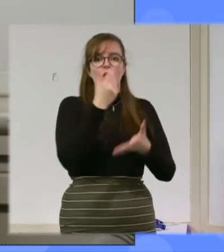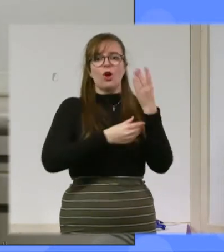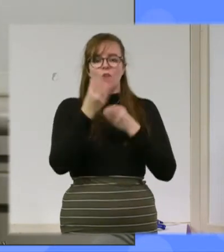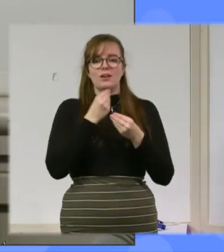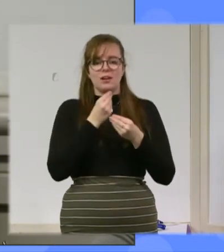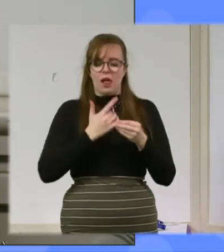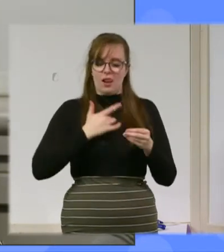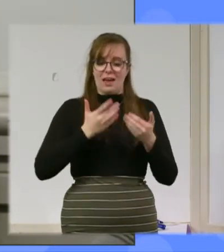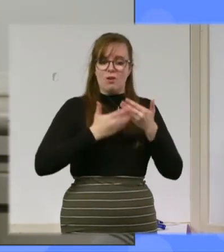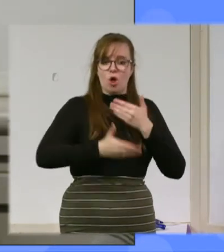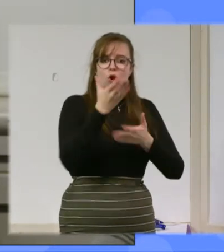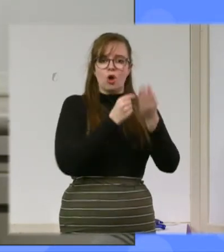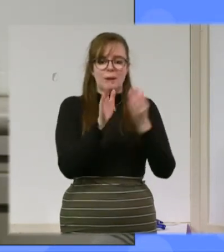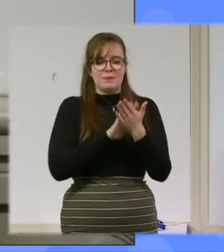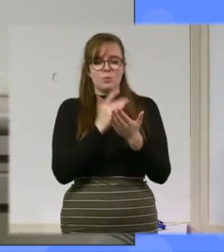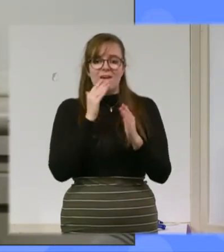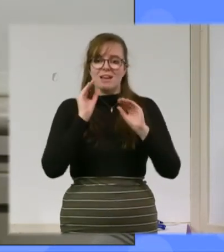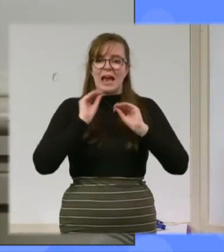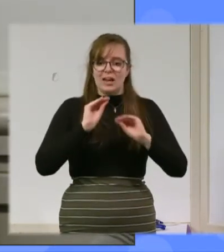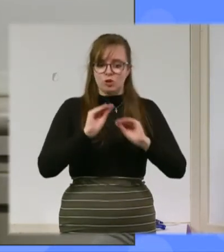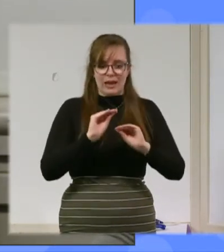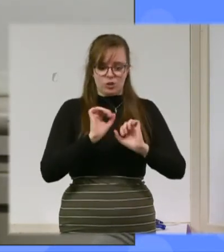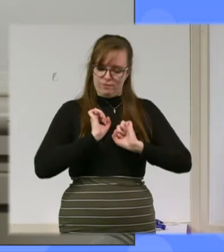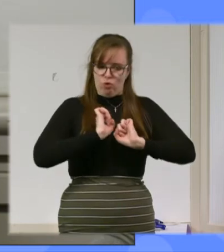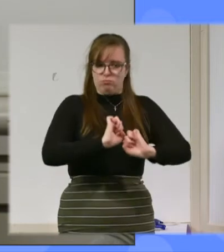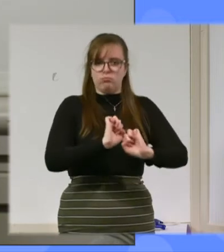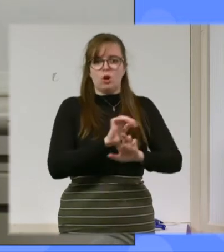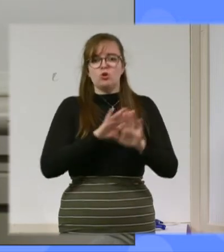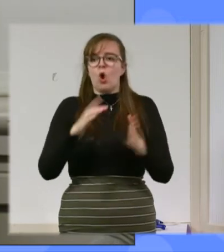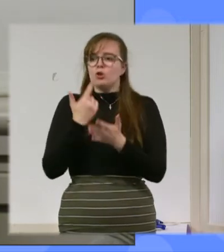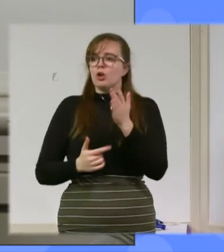so that we have education authorities on safe not just simply education for the